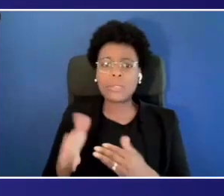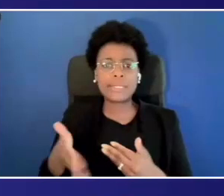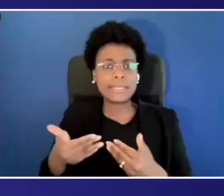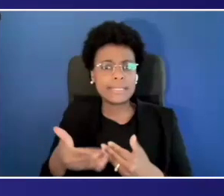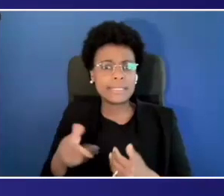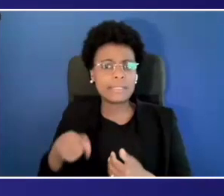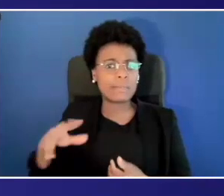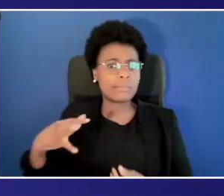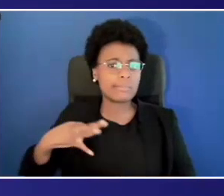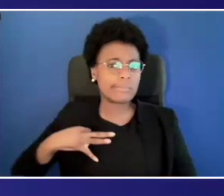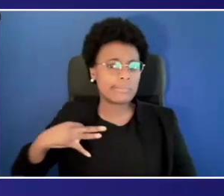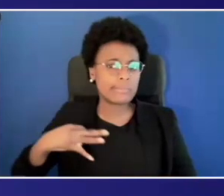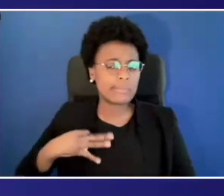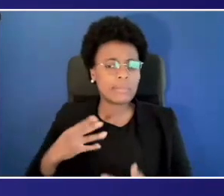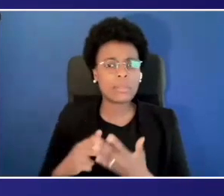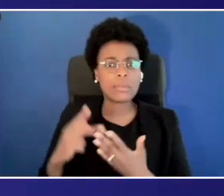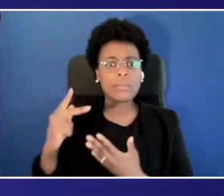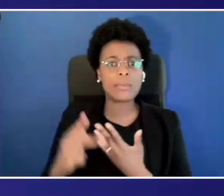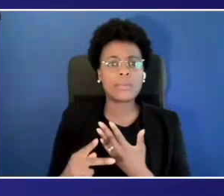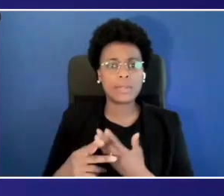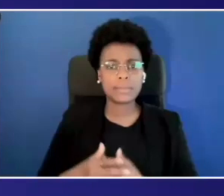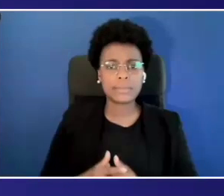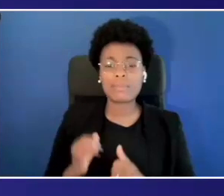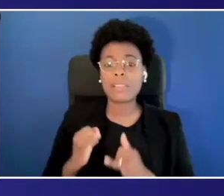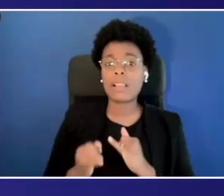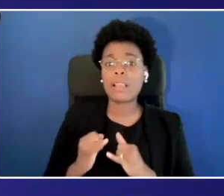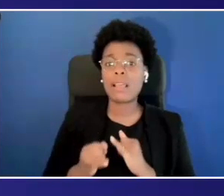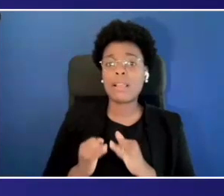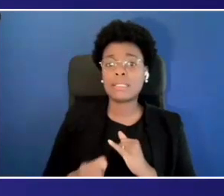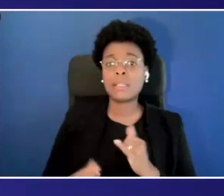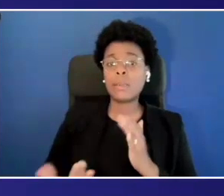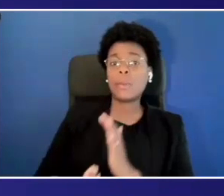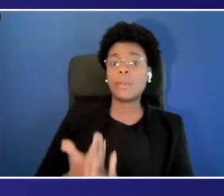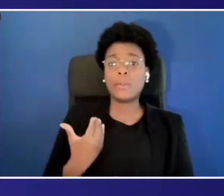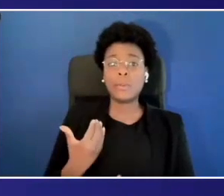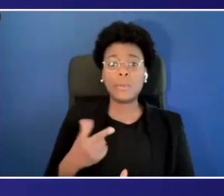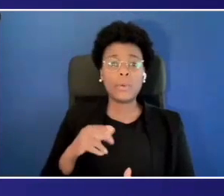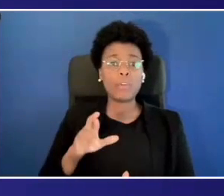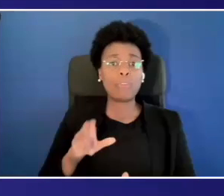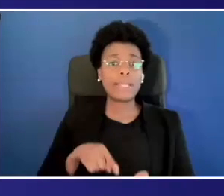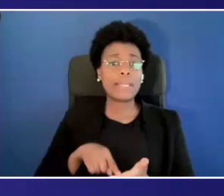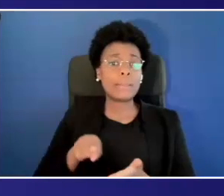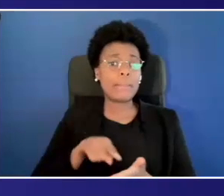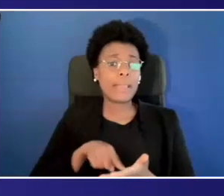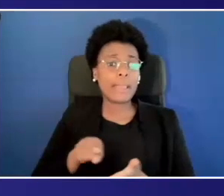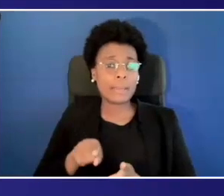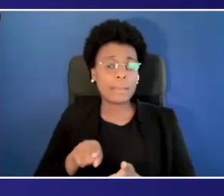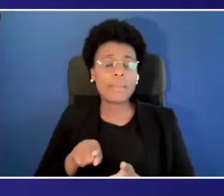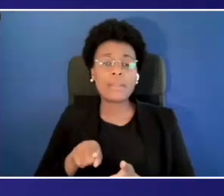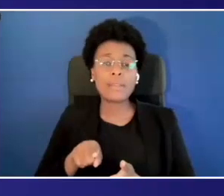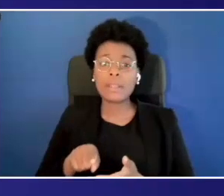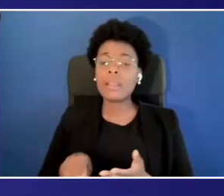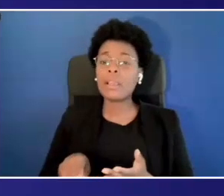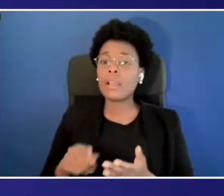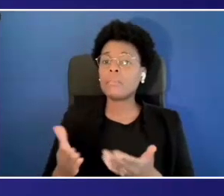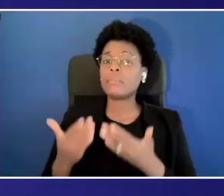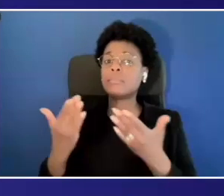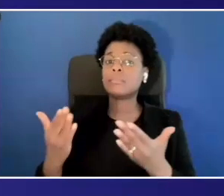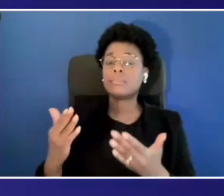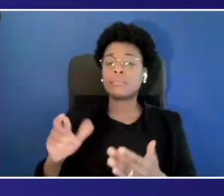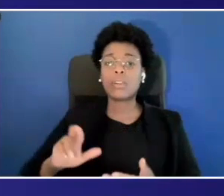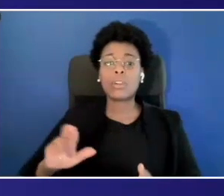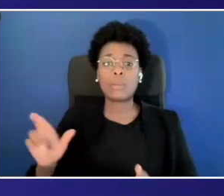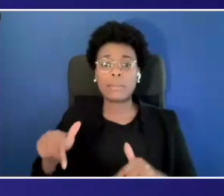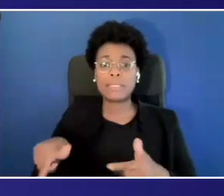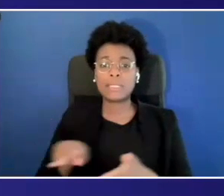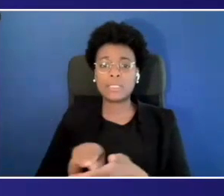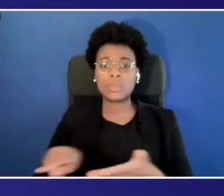Lastly. The new proposed student loan repayment overhaul put forth by Republicans this week is to be frank, offensive, and cruel.